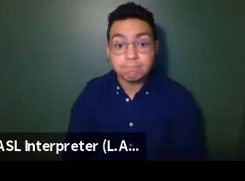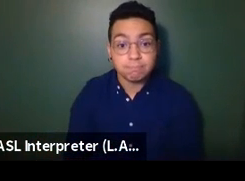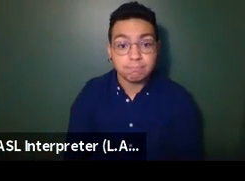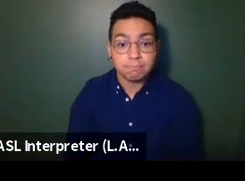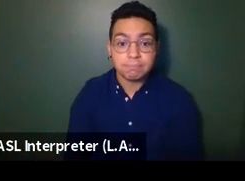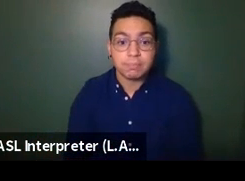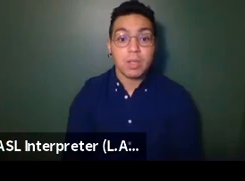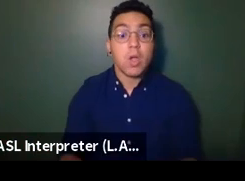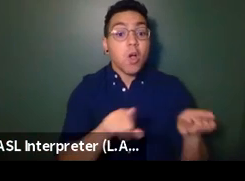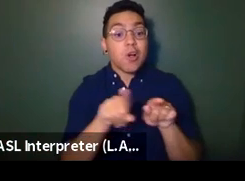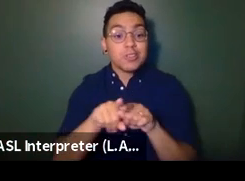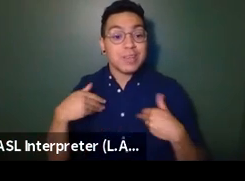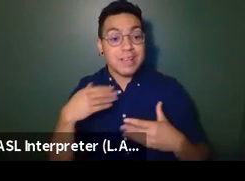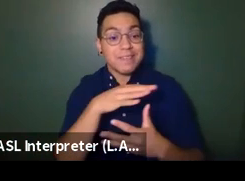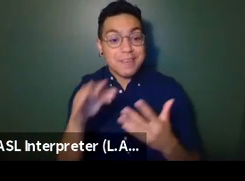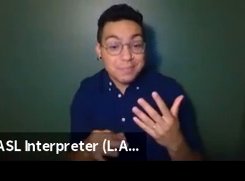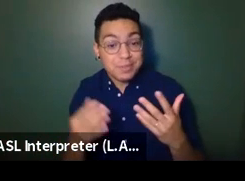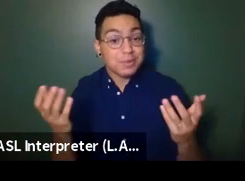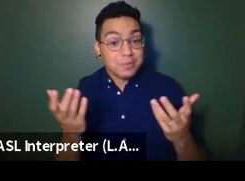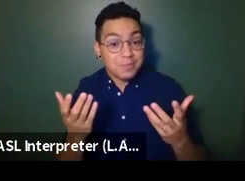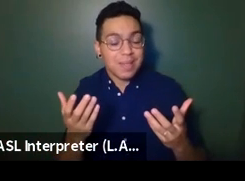Katherine Livick - ESD 112: I also have an option to create or add a rubric.